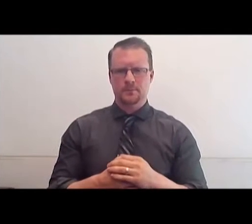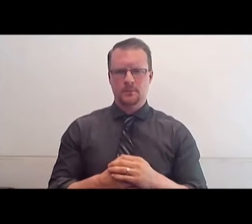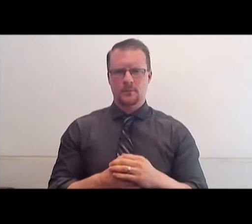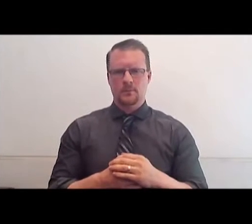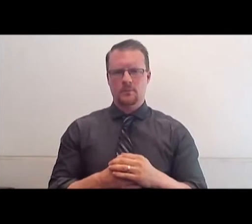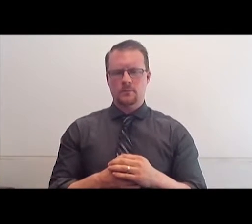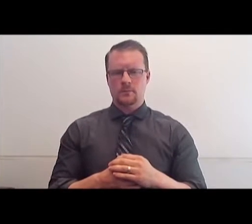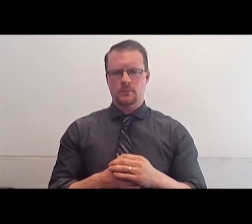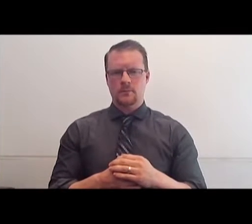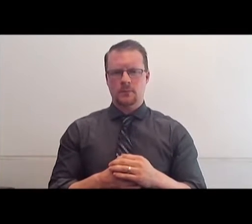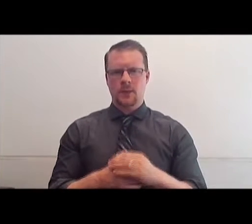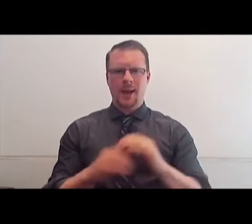as a population?